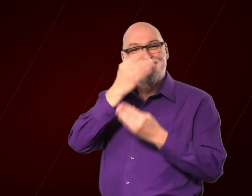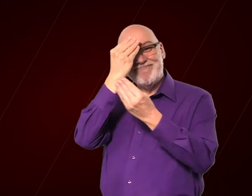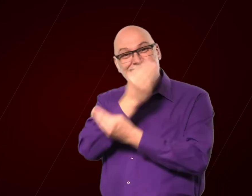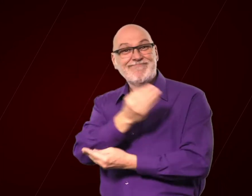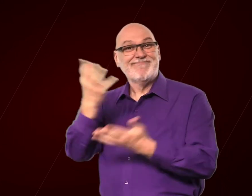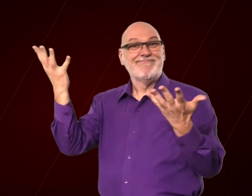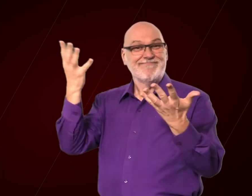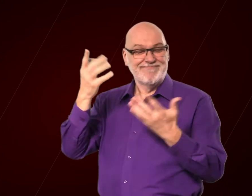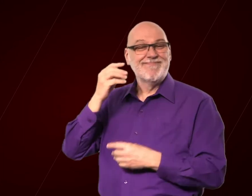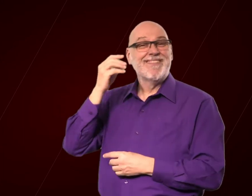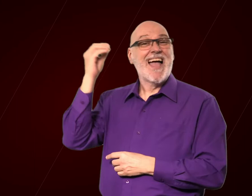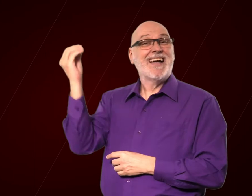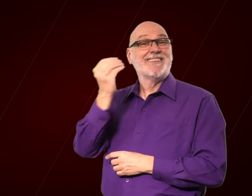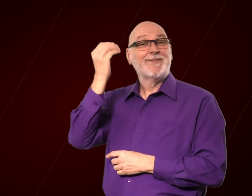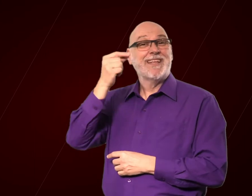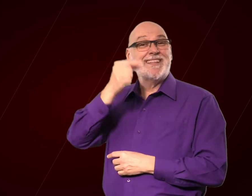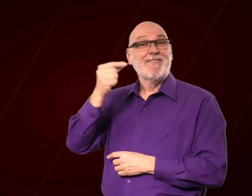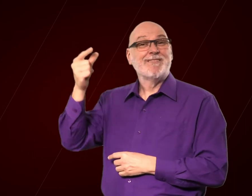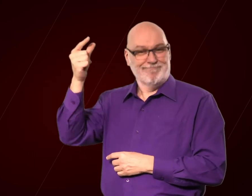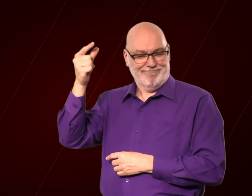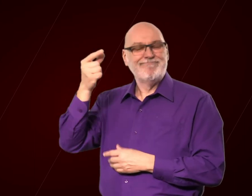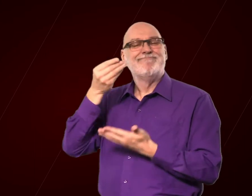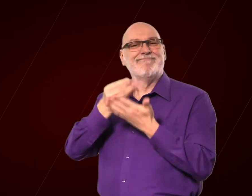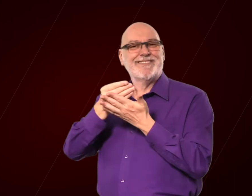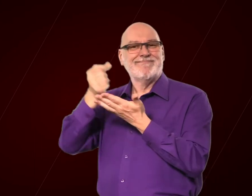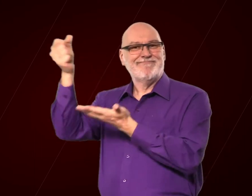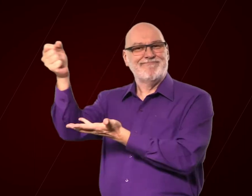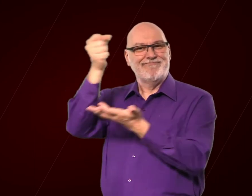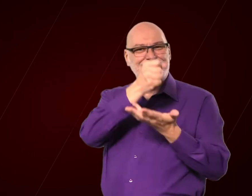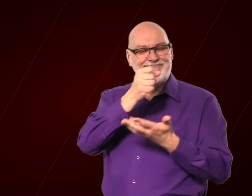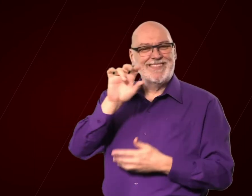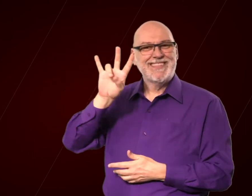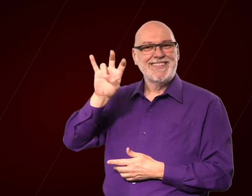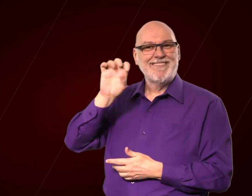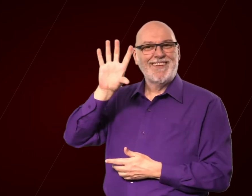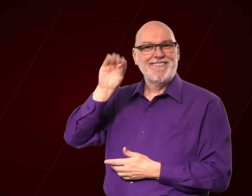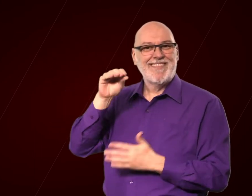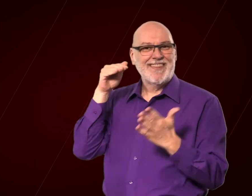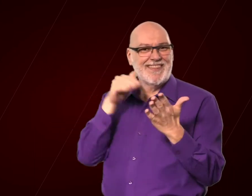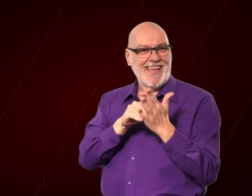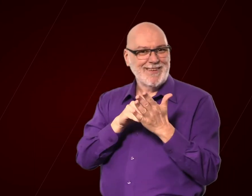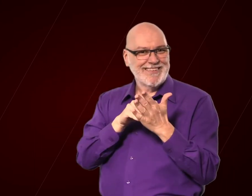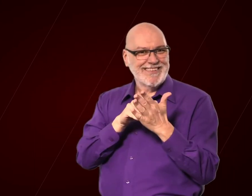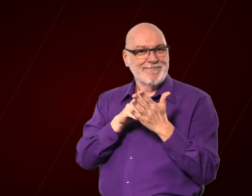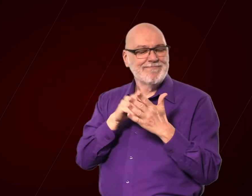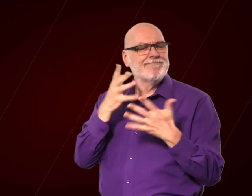announced that the Ontario government is investing $750,000